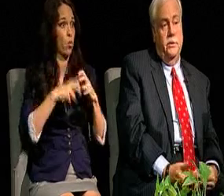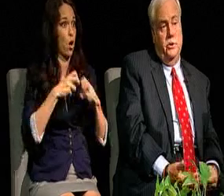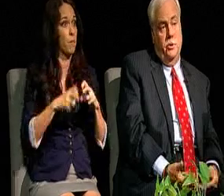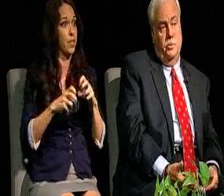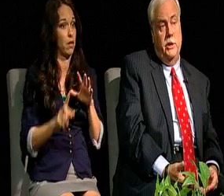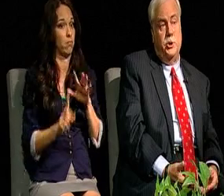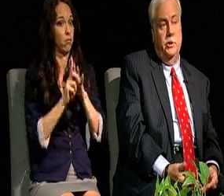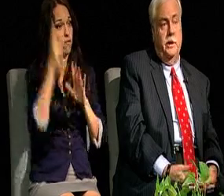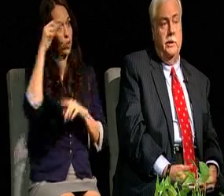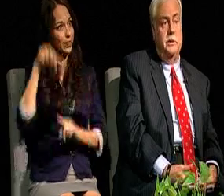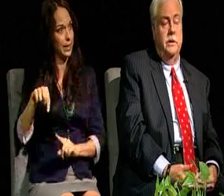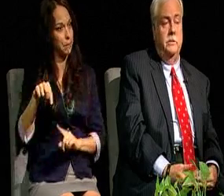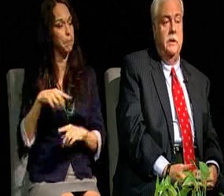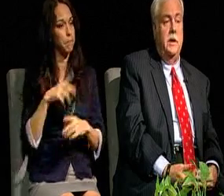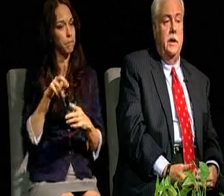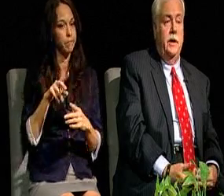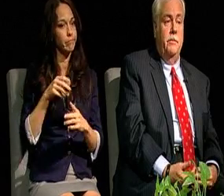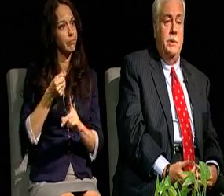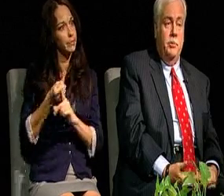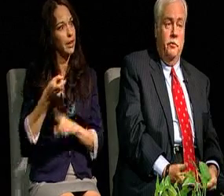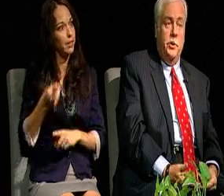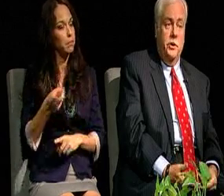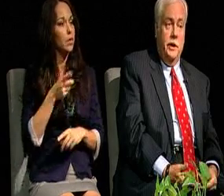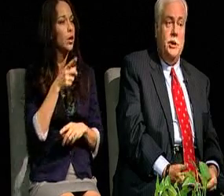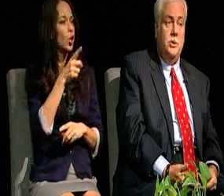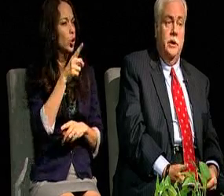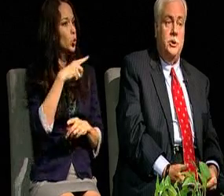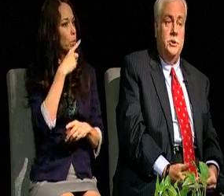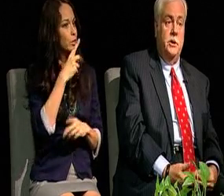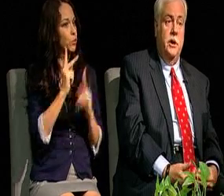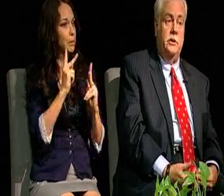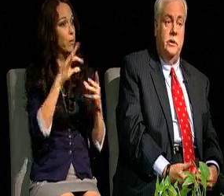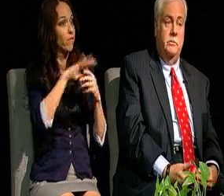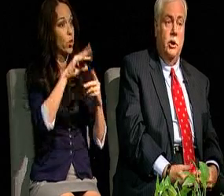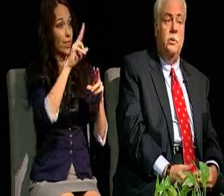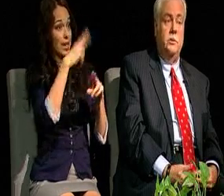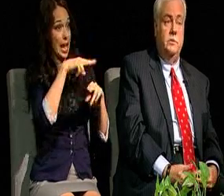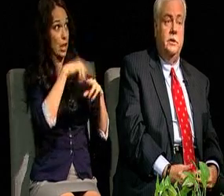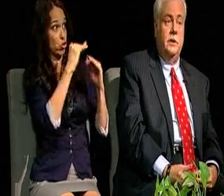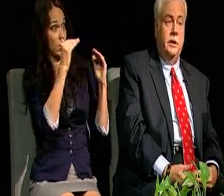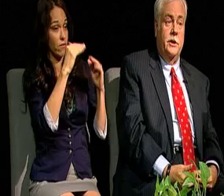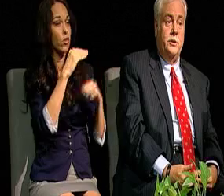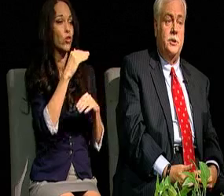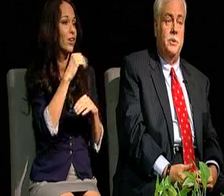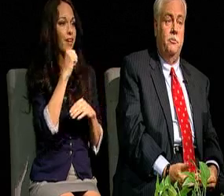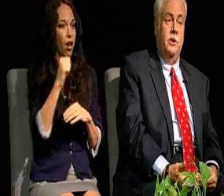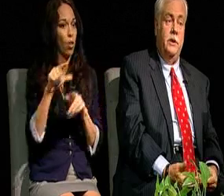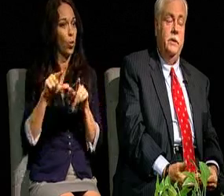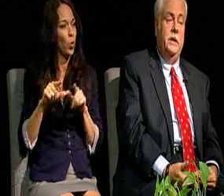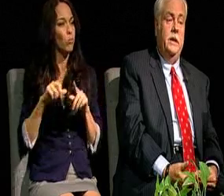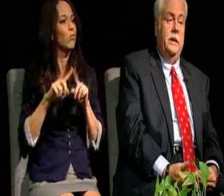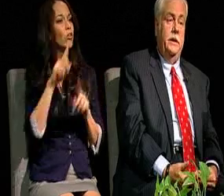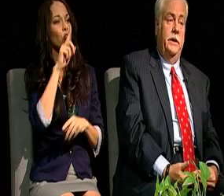You mentioned that people vote in the national elections and not the local elections, but really...